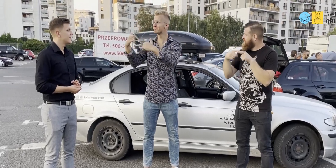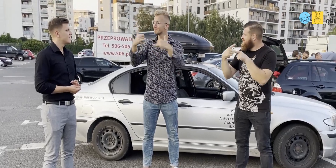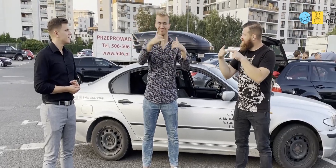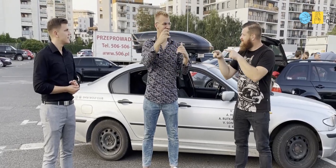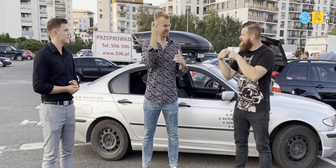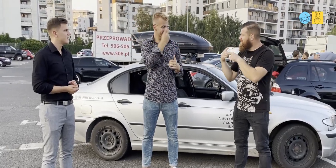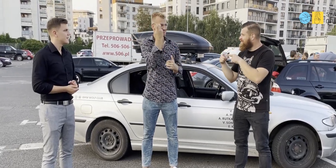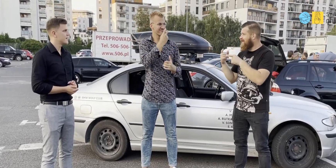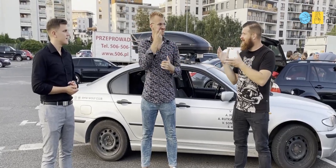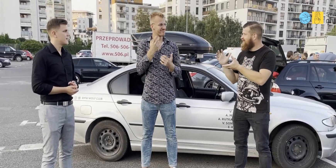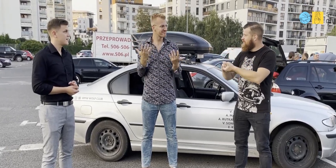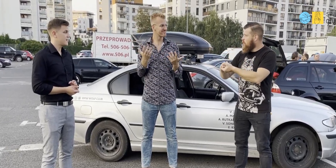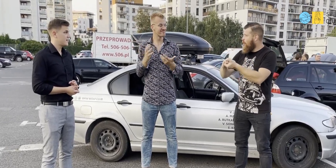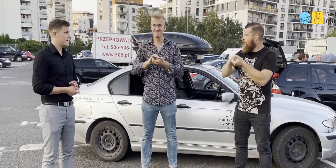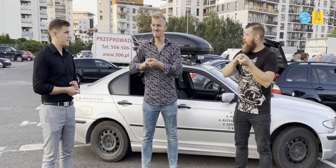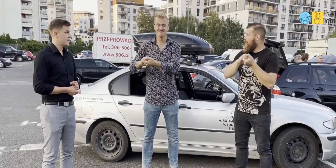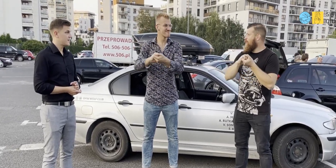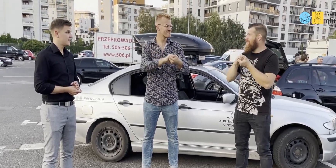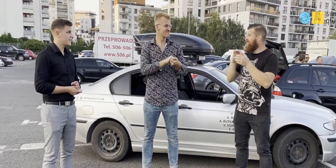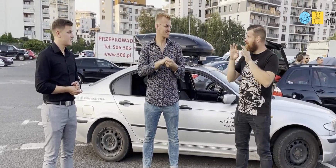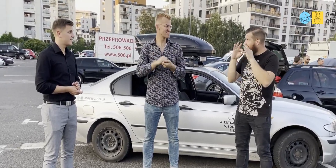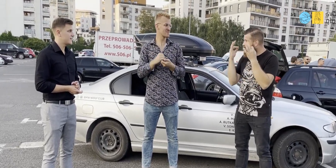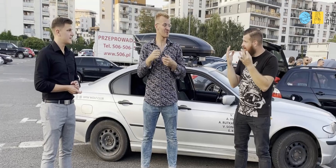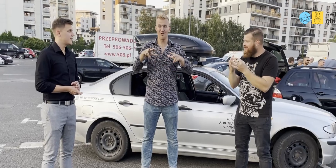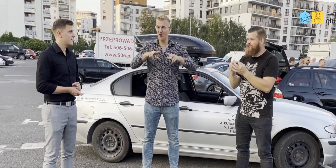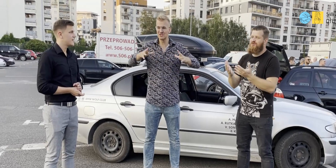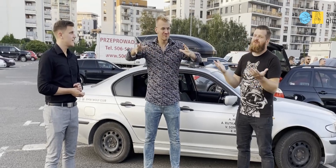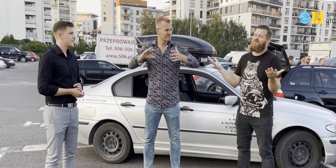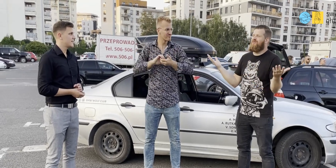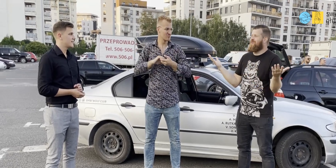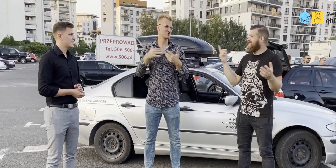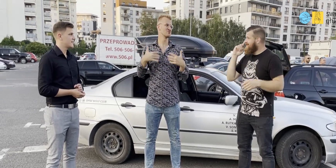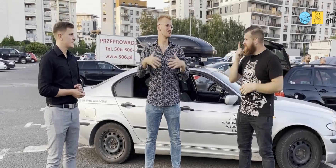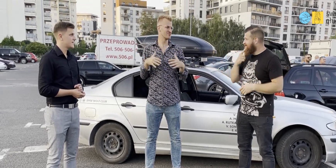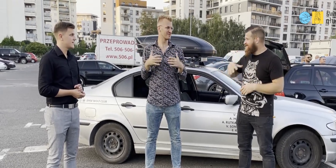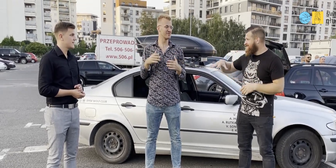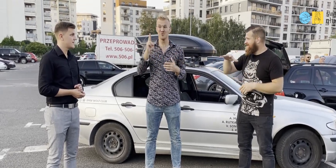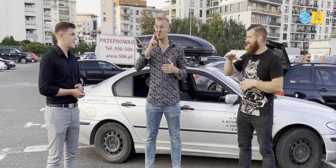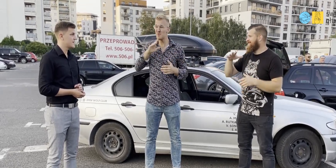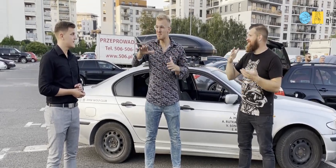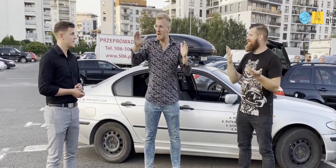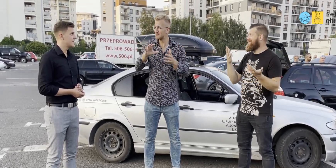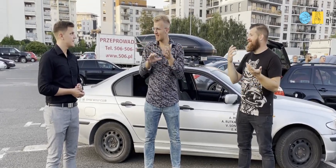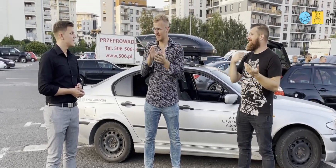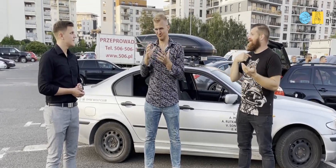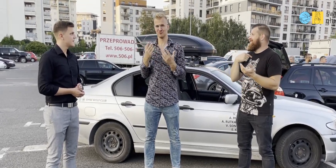So many different cultures, it would be very interesting to get to know them all, be in tune with each other, like one big family!